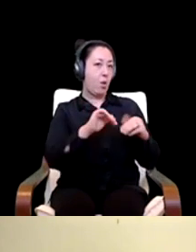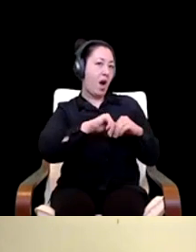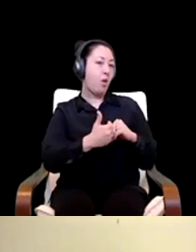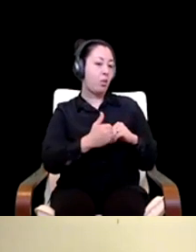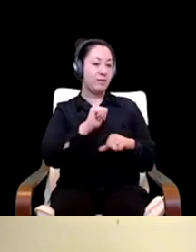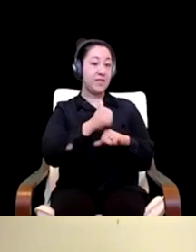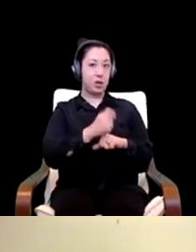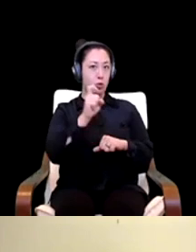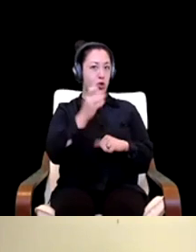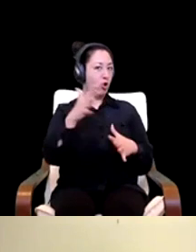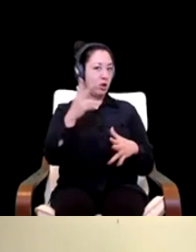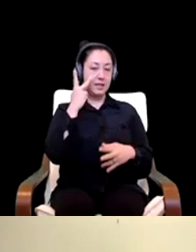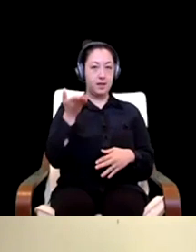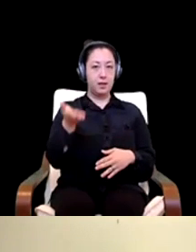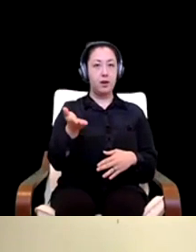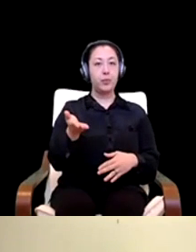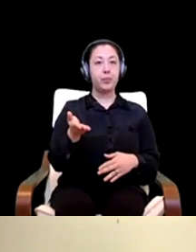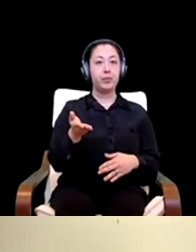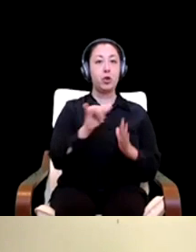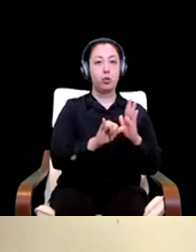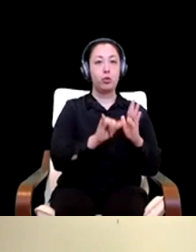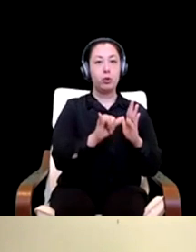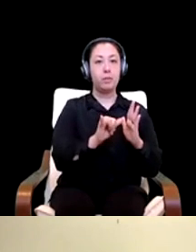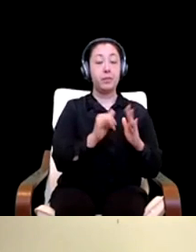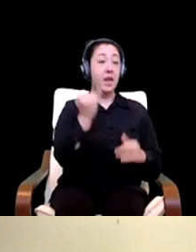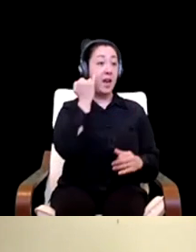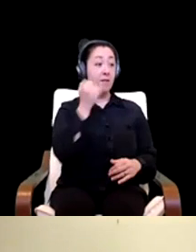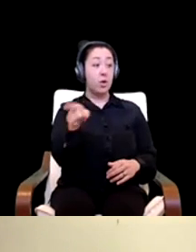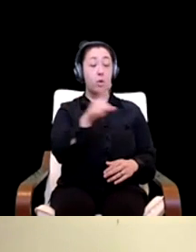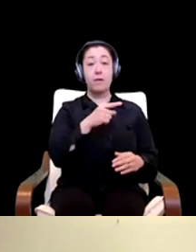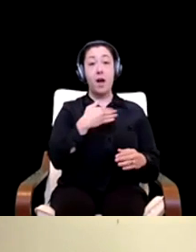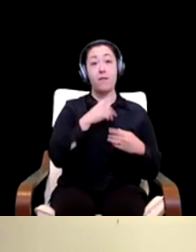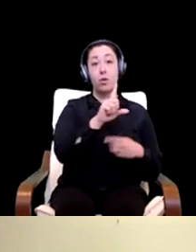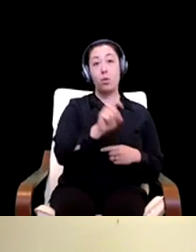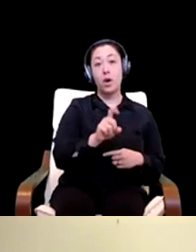As questions come up feel free to submit them and we will share them with Lily so she can